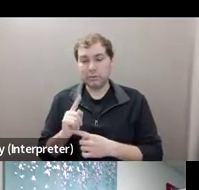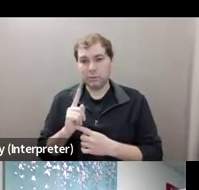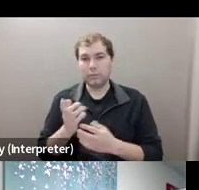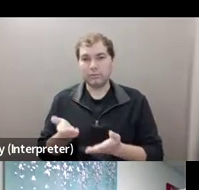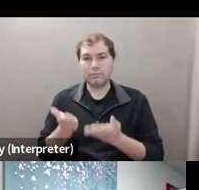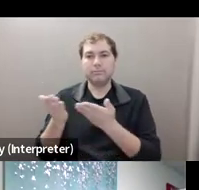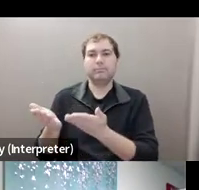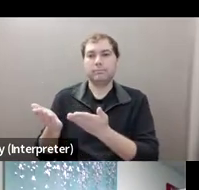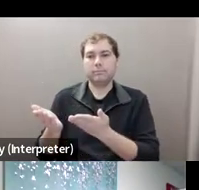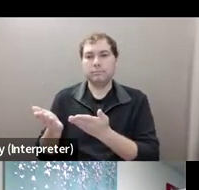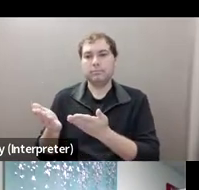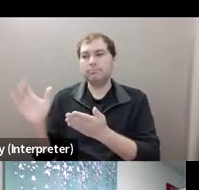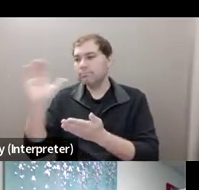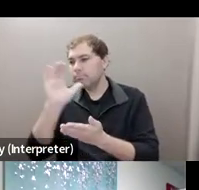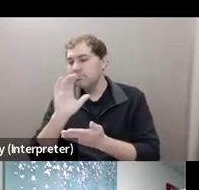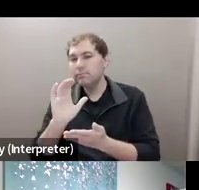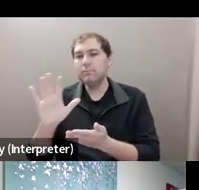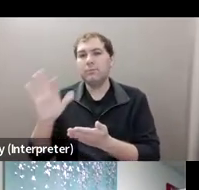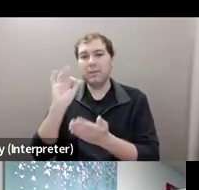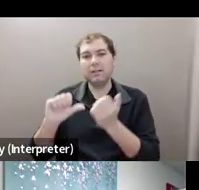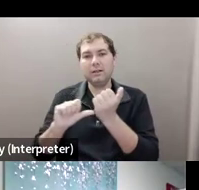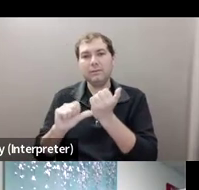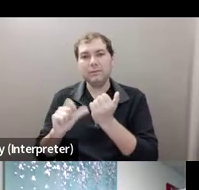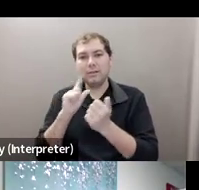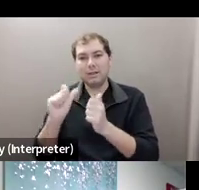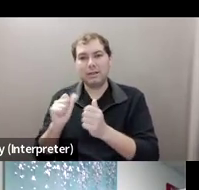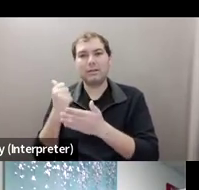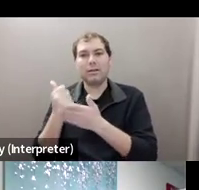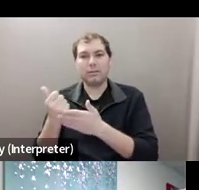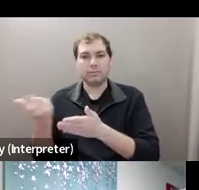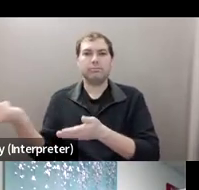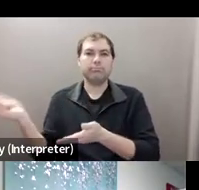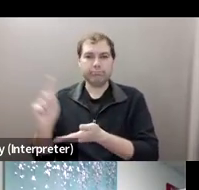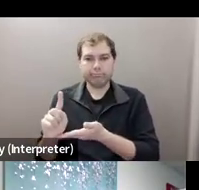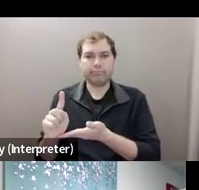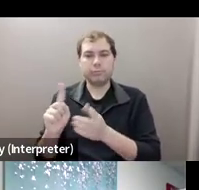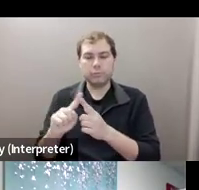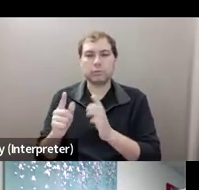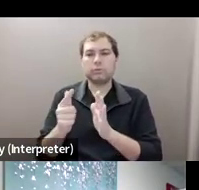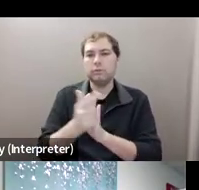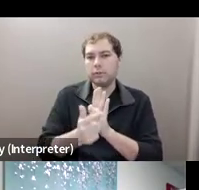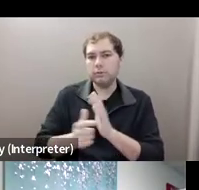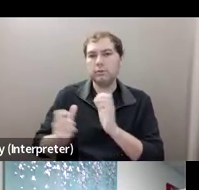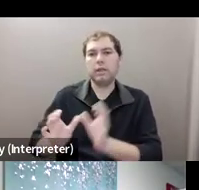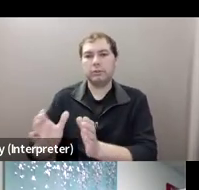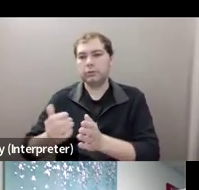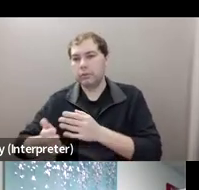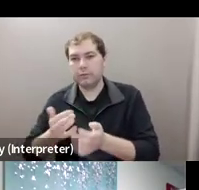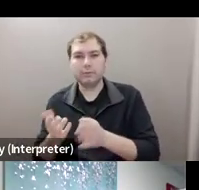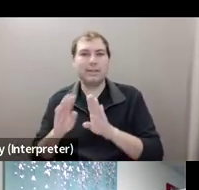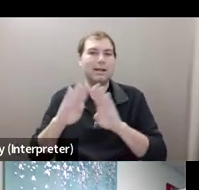Josefina Reyes: out of the community that can help you with legal action on whatever the need is housing transportation.